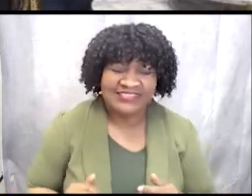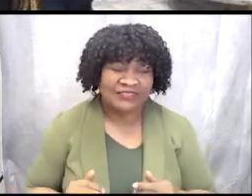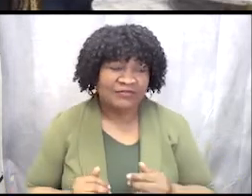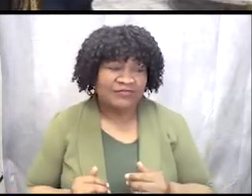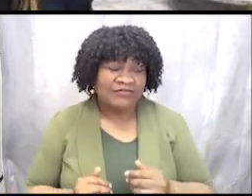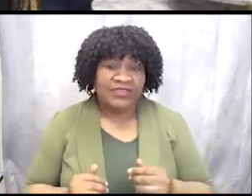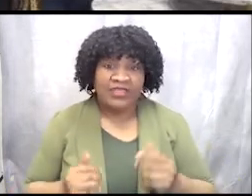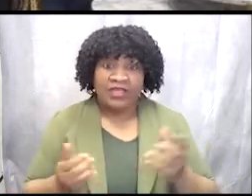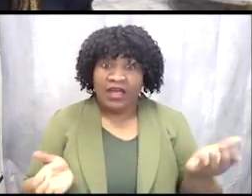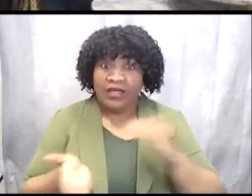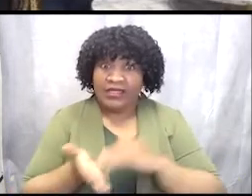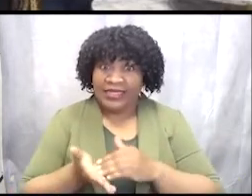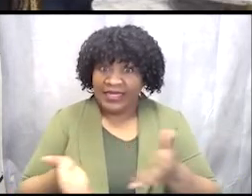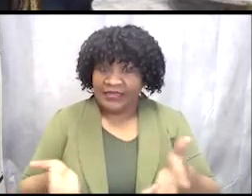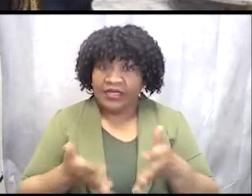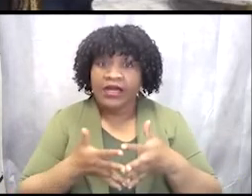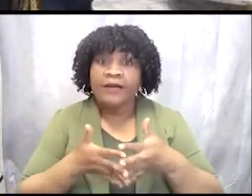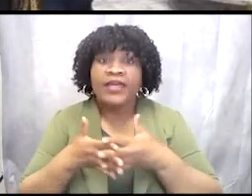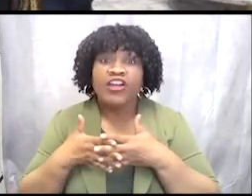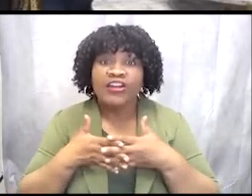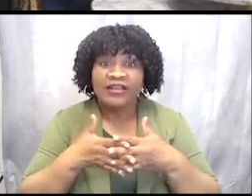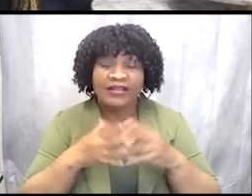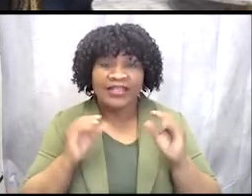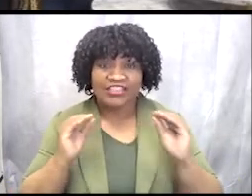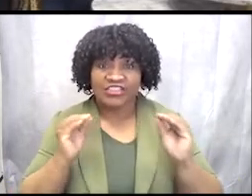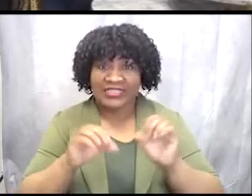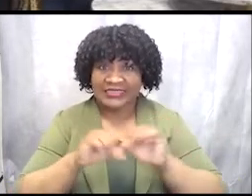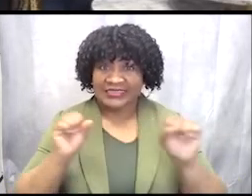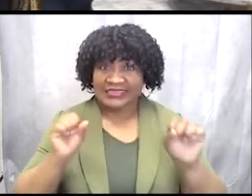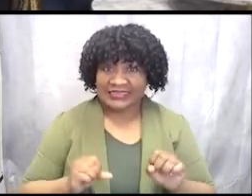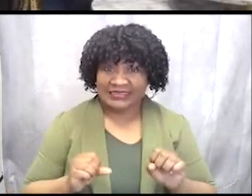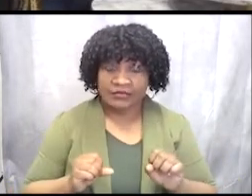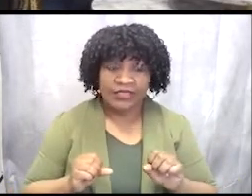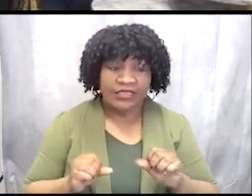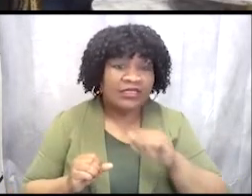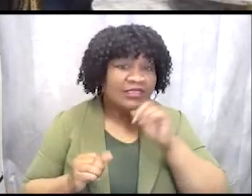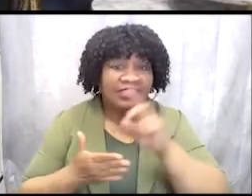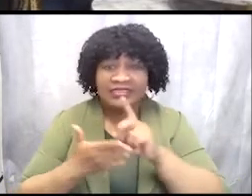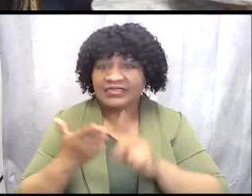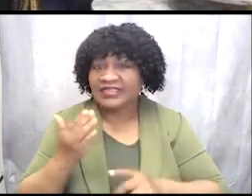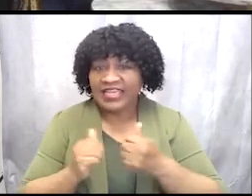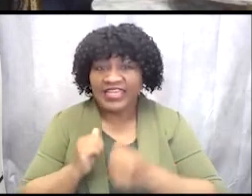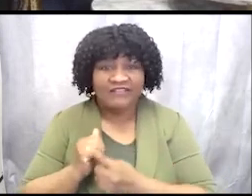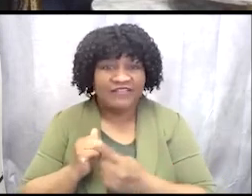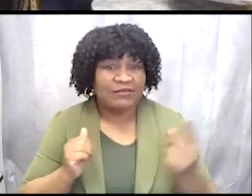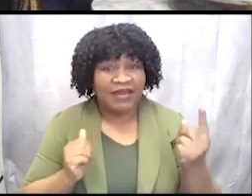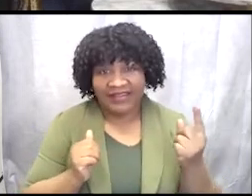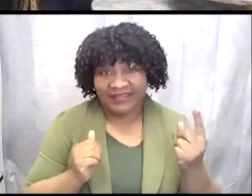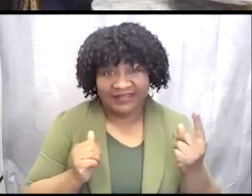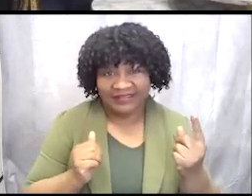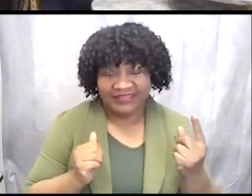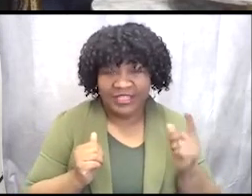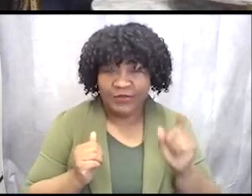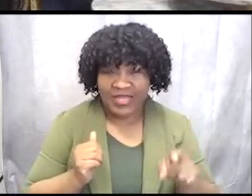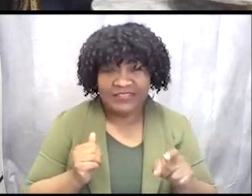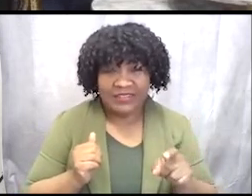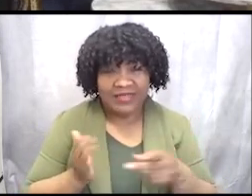This American educational system was not designed for everybody to win. And we gotta be very Frank about that.